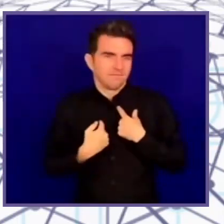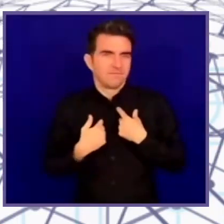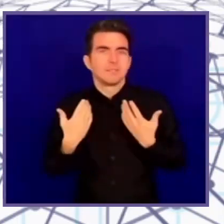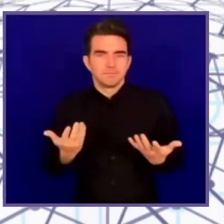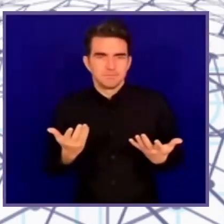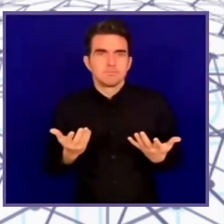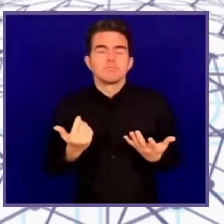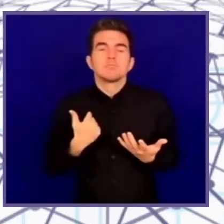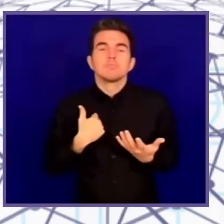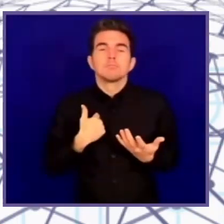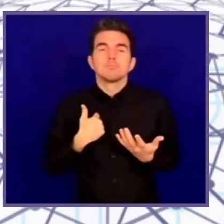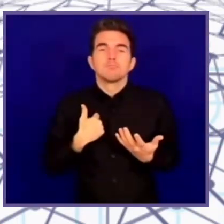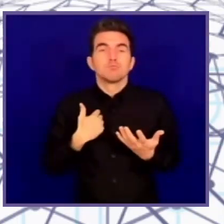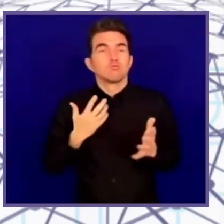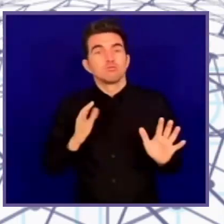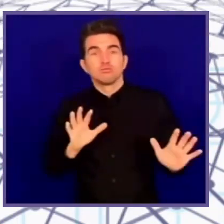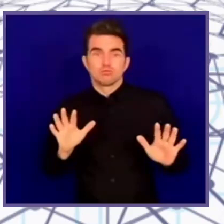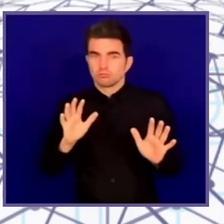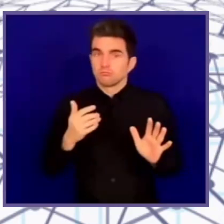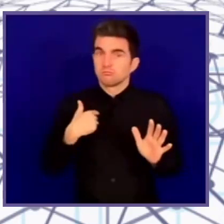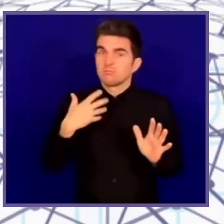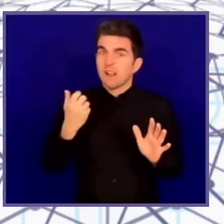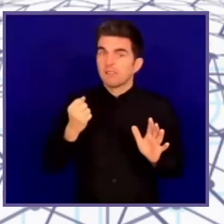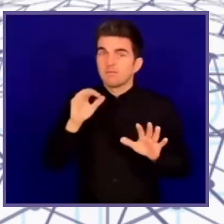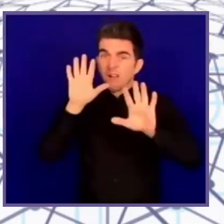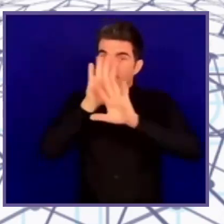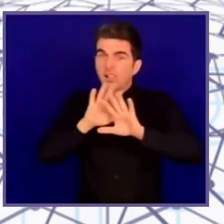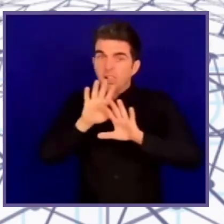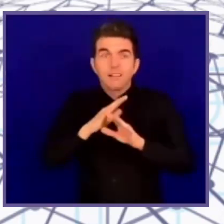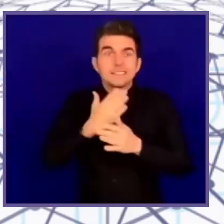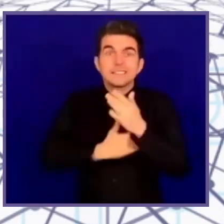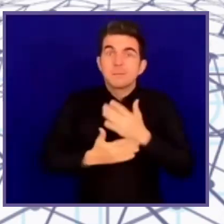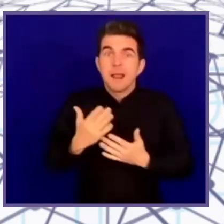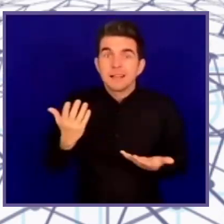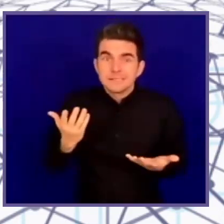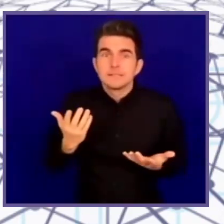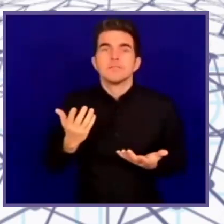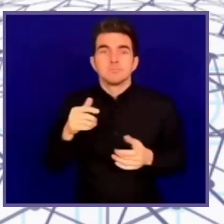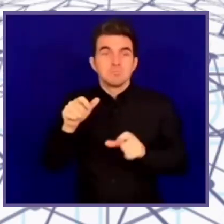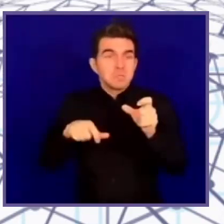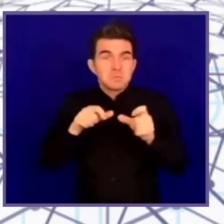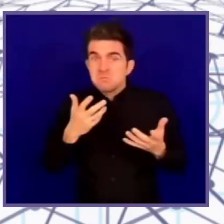where I work on storytelling and community collaboration throughout the summit yesterday